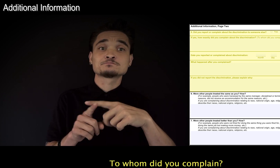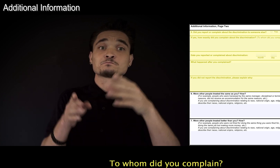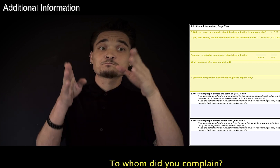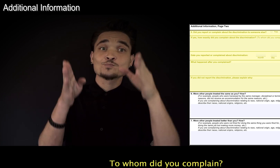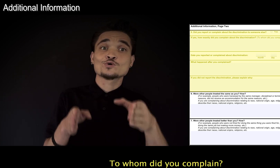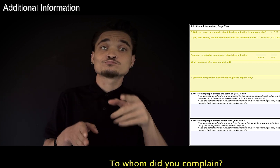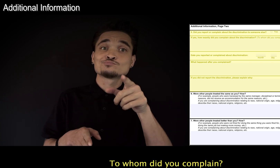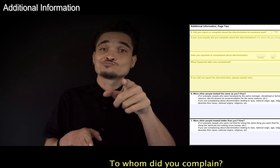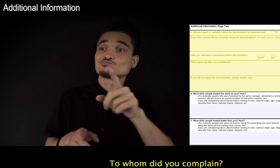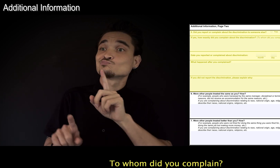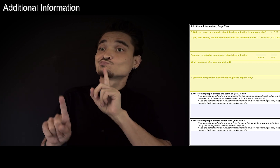To whom did you complain?